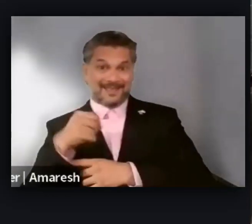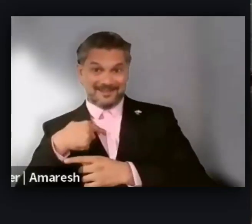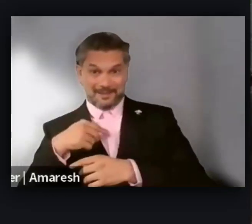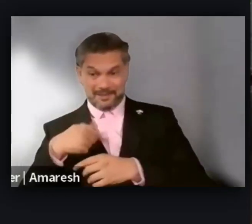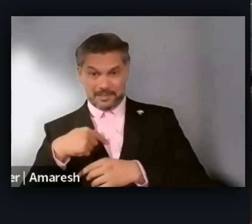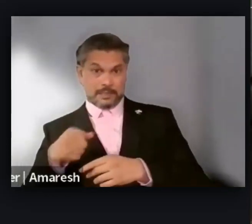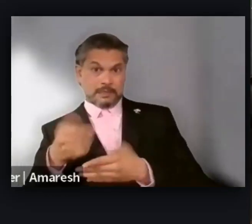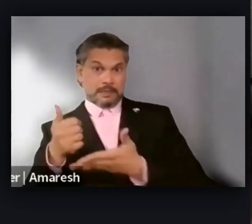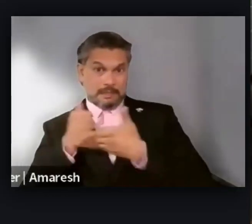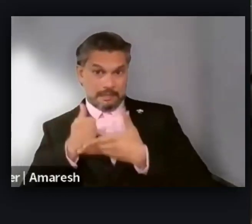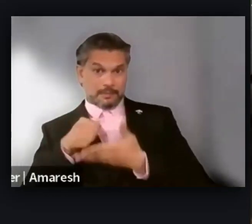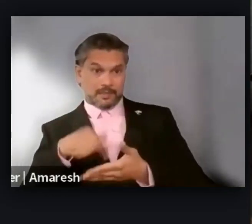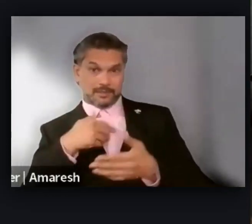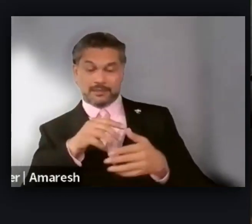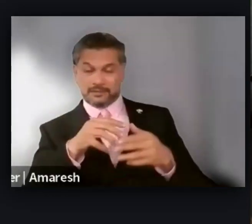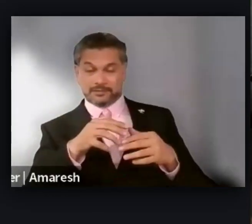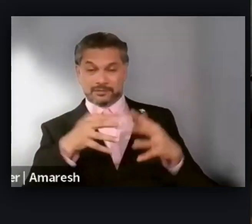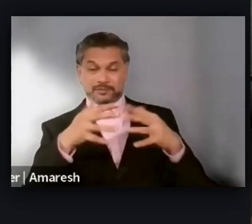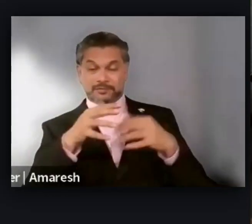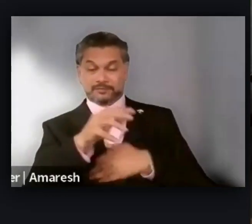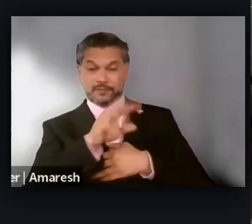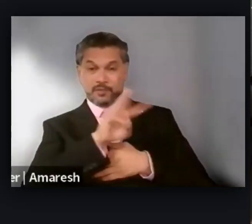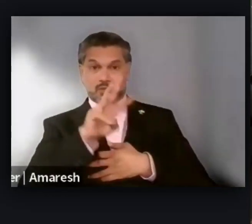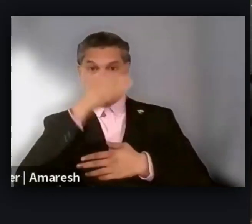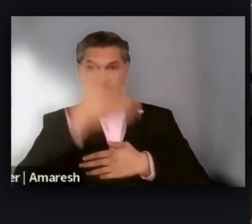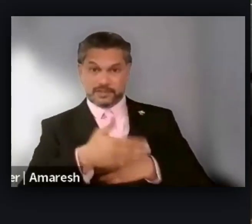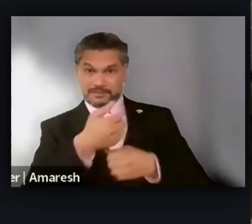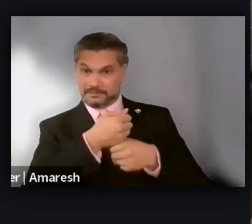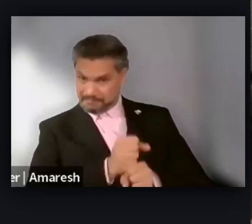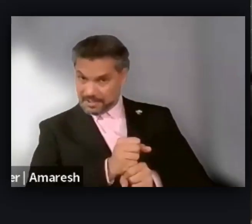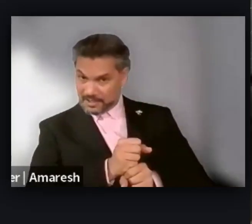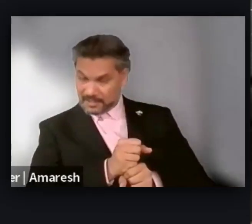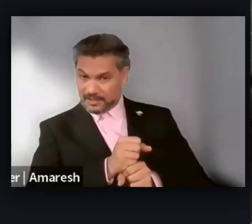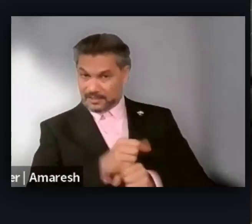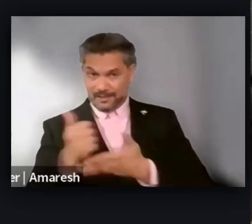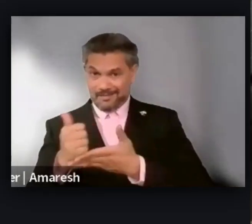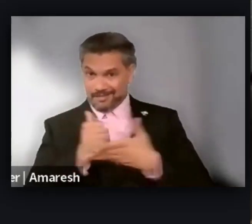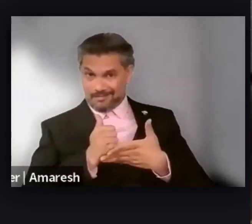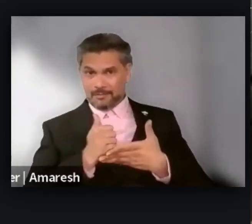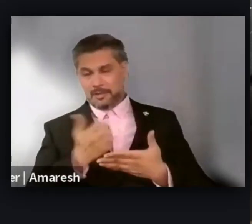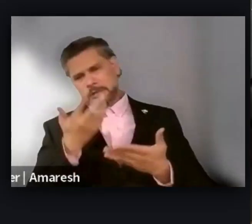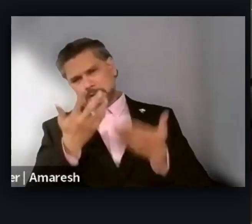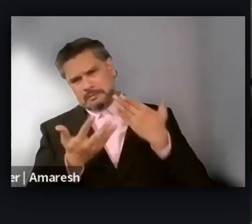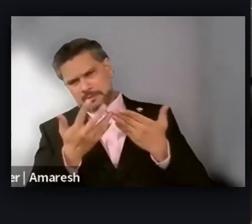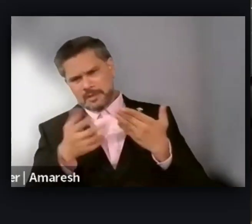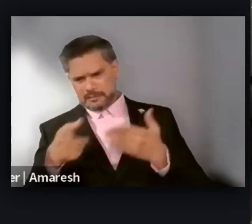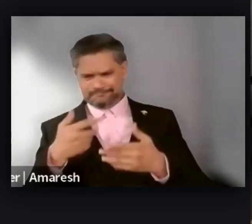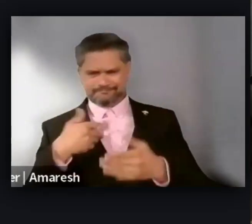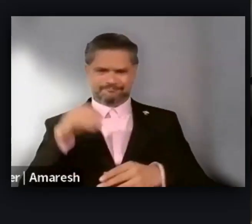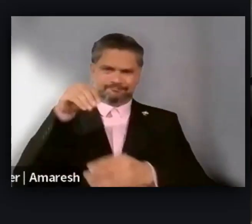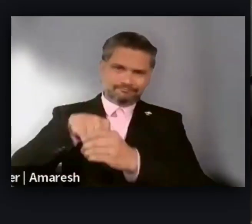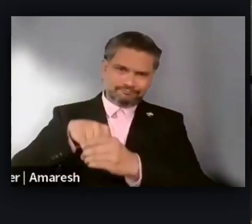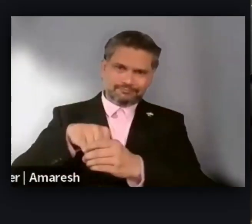But that AI system that I used to prepare my own website, it was perhaps there might be something